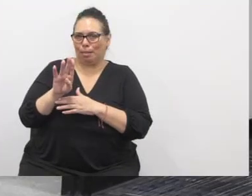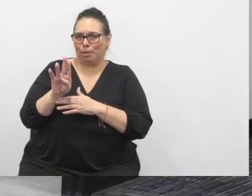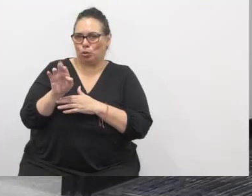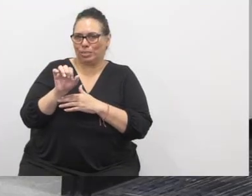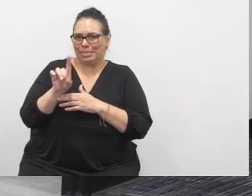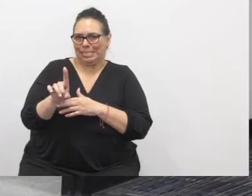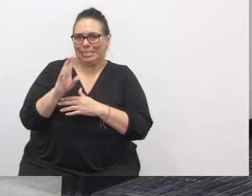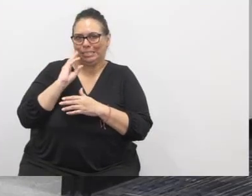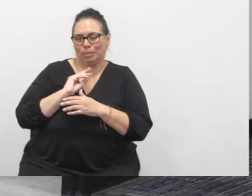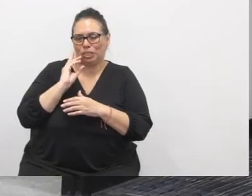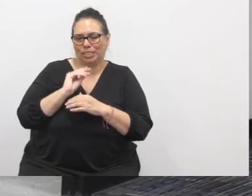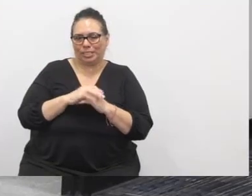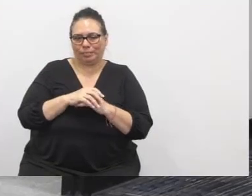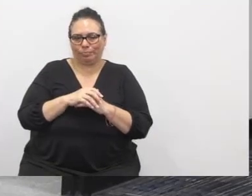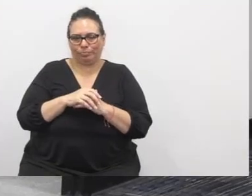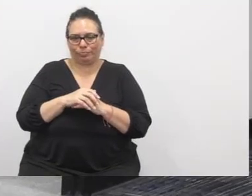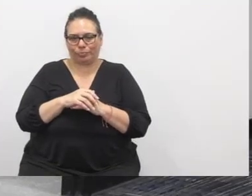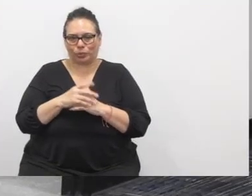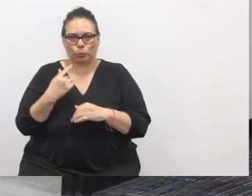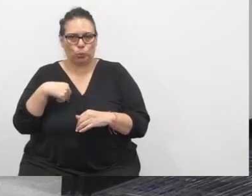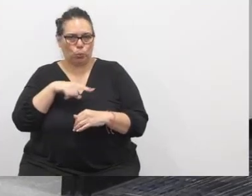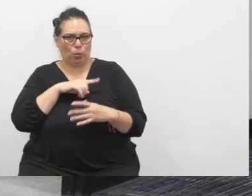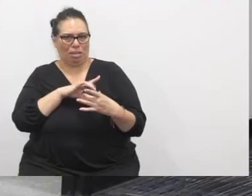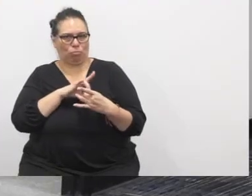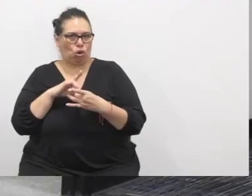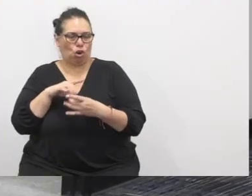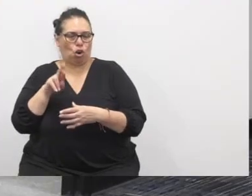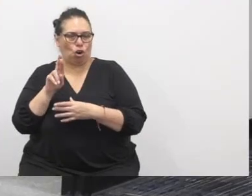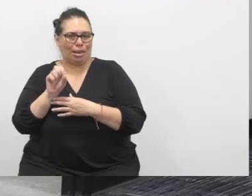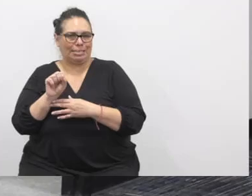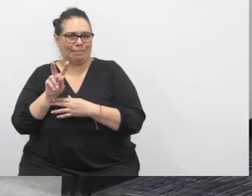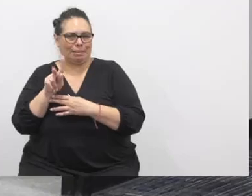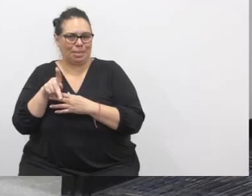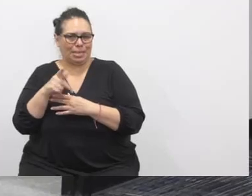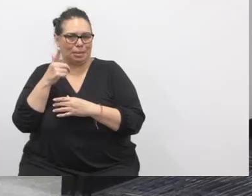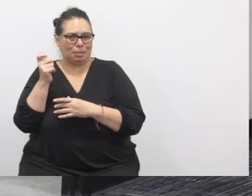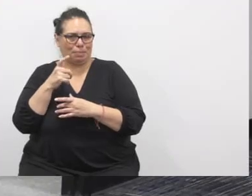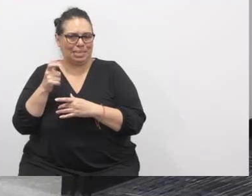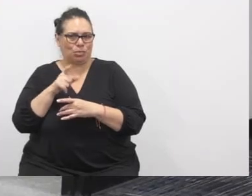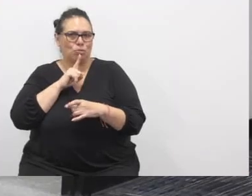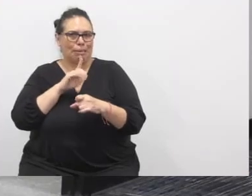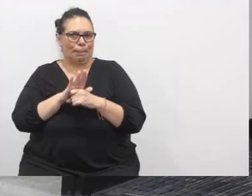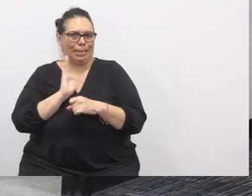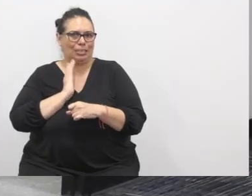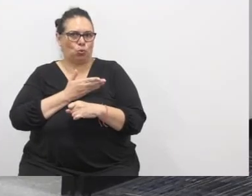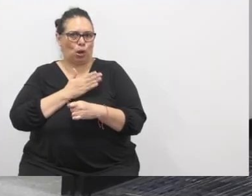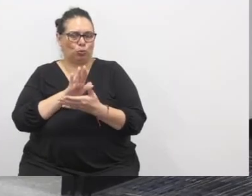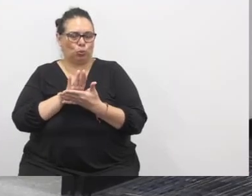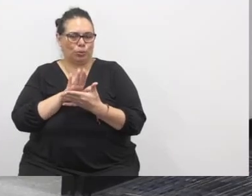Because in reality, why we are part of RSVP is because we are so committed to our schools, is because we care so much,